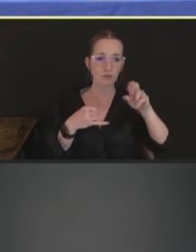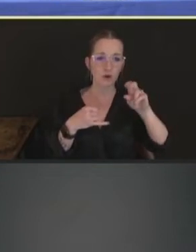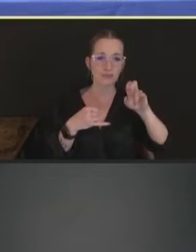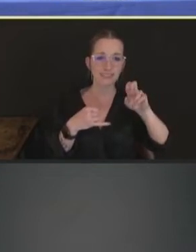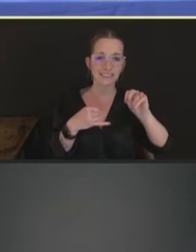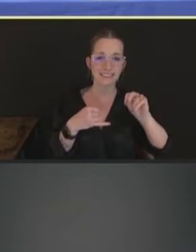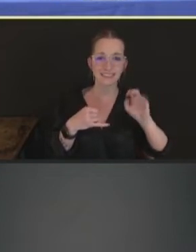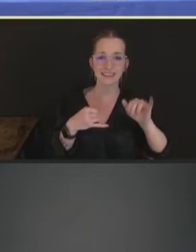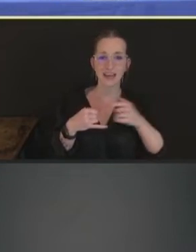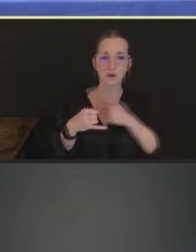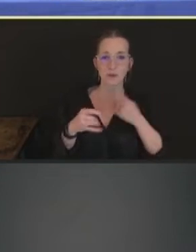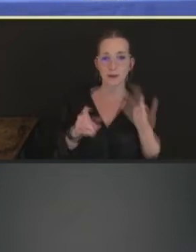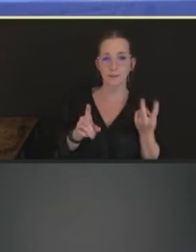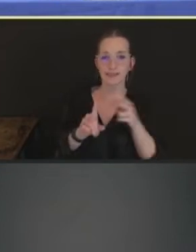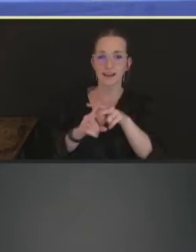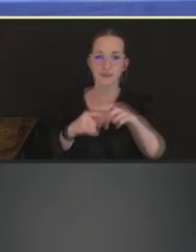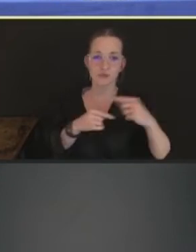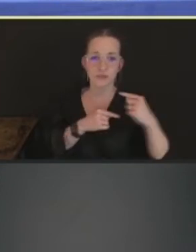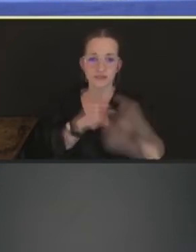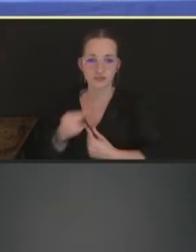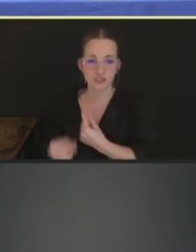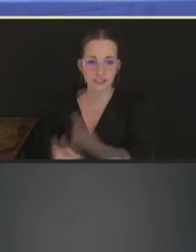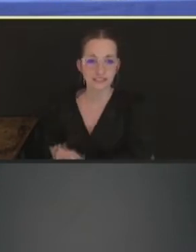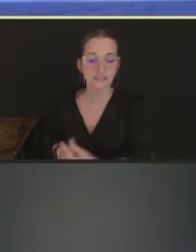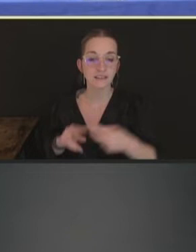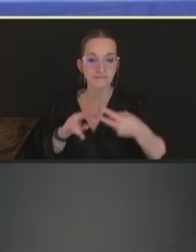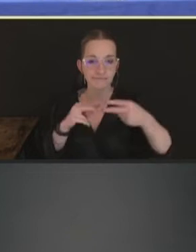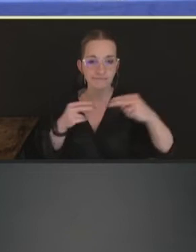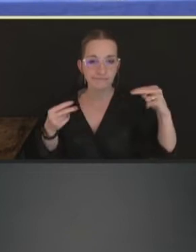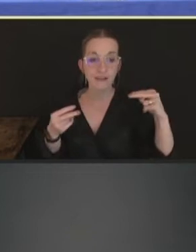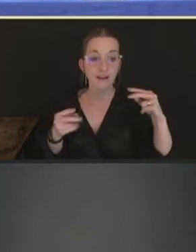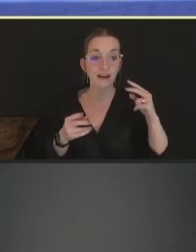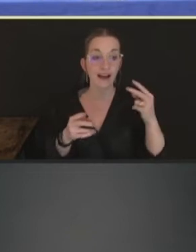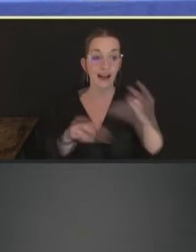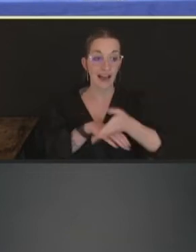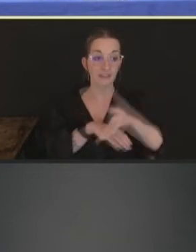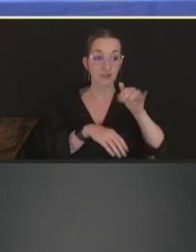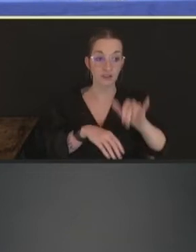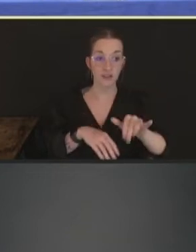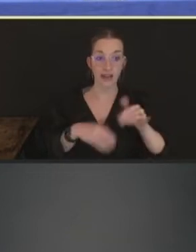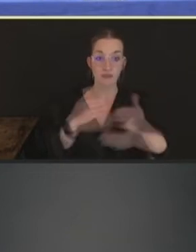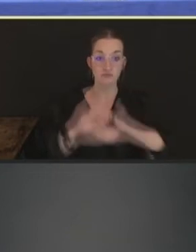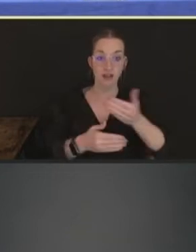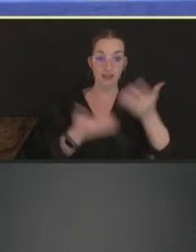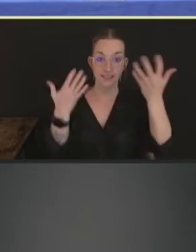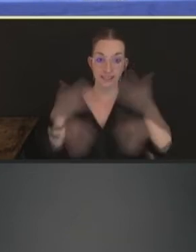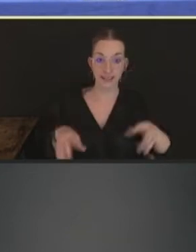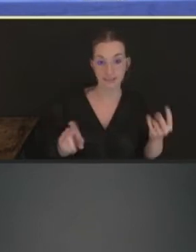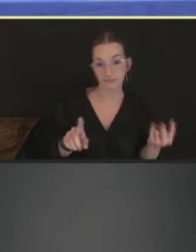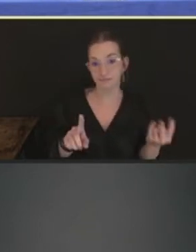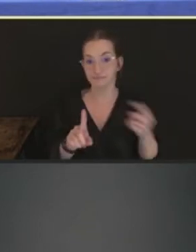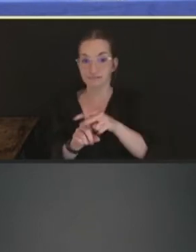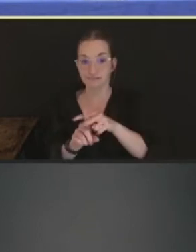And that once this is done, this process is irreversible.